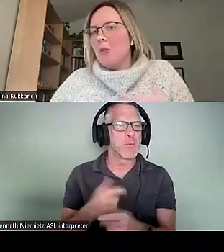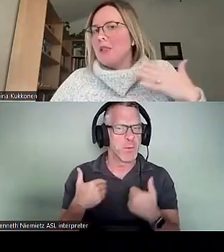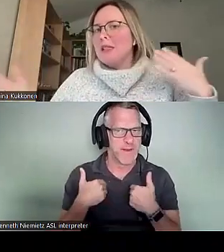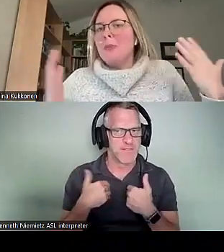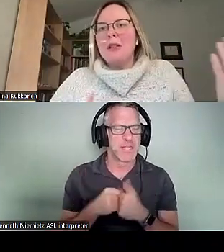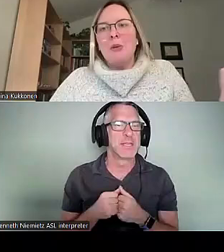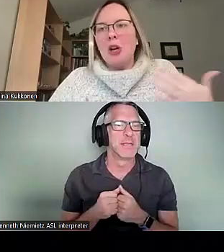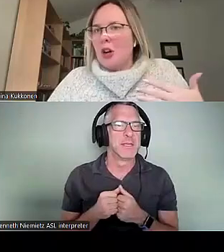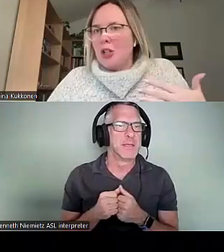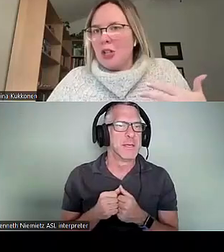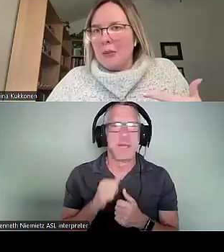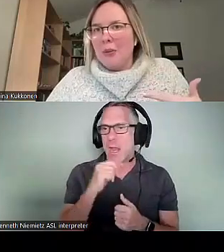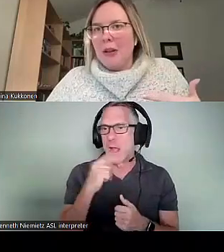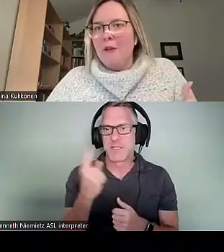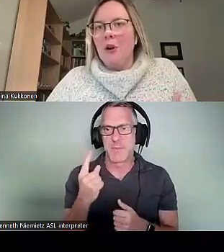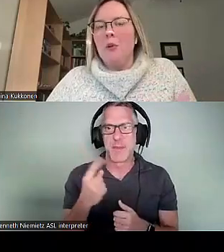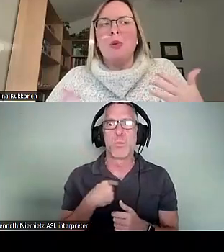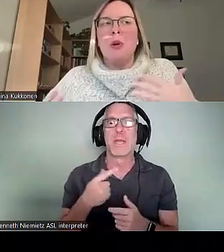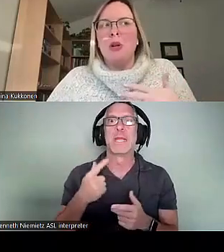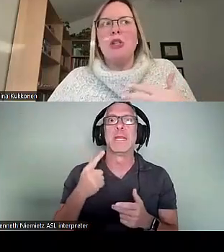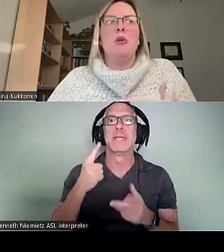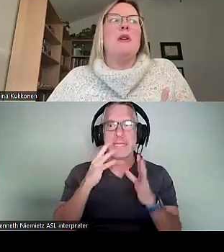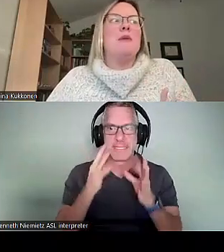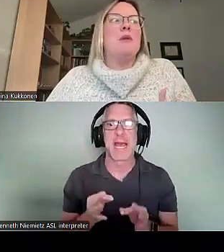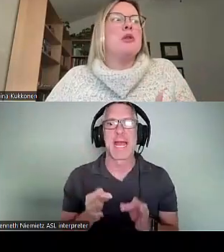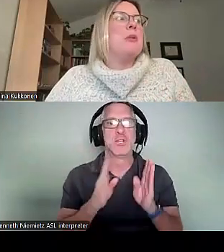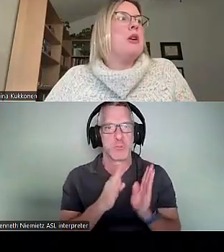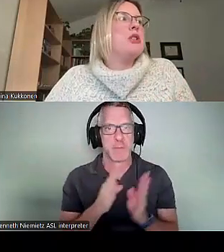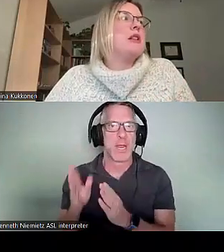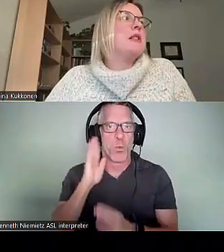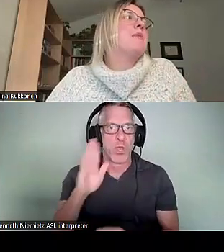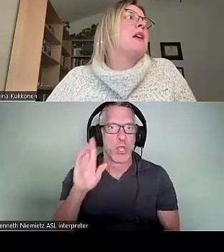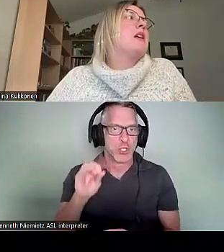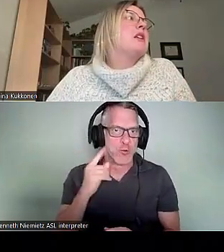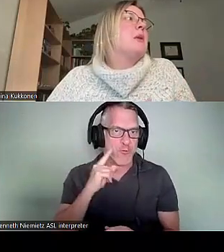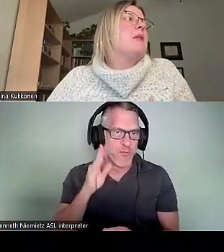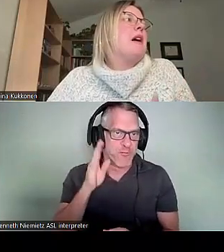it wasn't something that we consciously planned for which we would do in future projects. So we